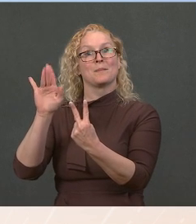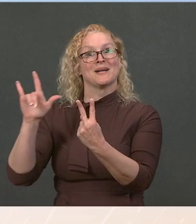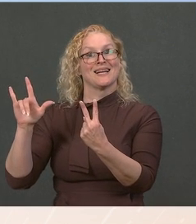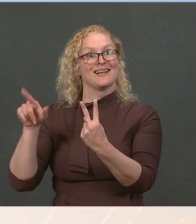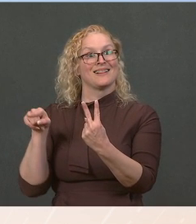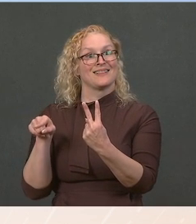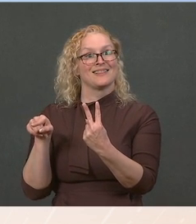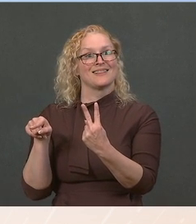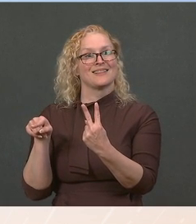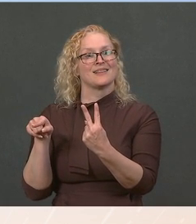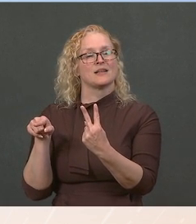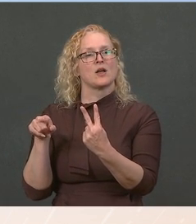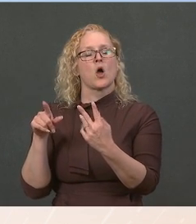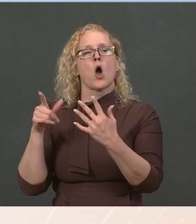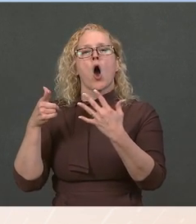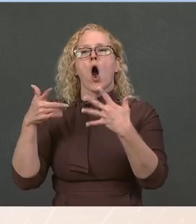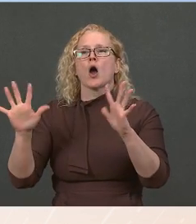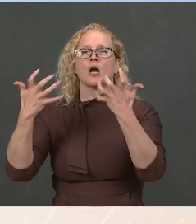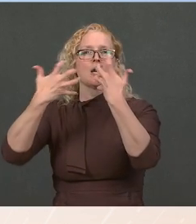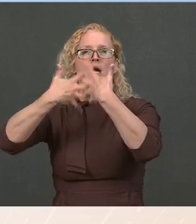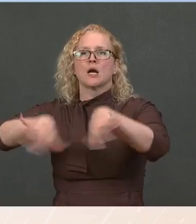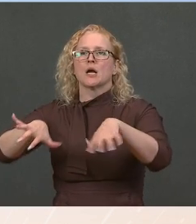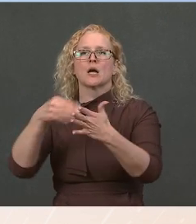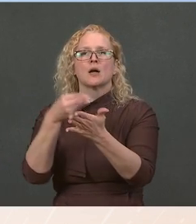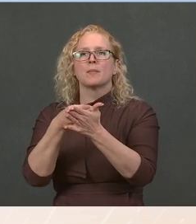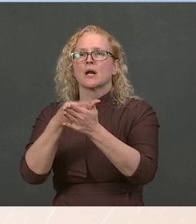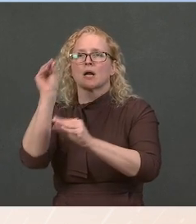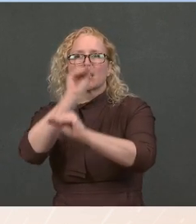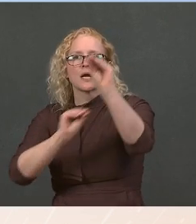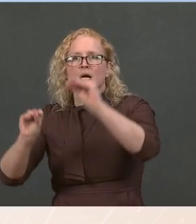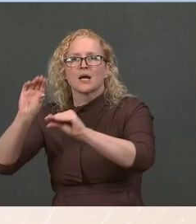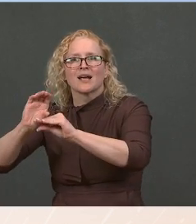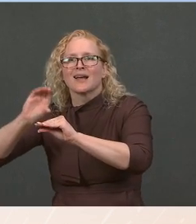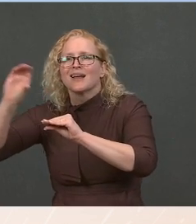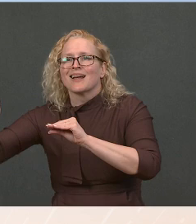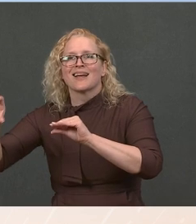This is something that the President was very clear that he wanted to make sure happened --